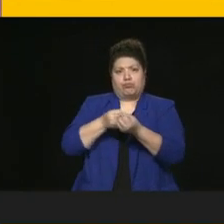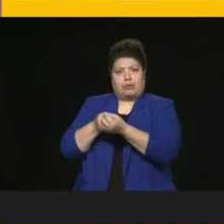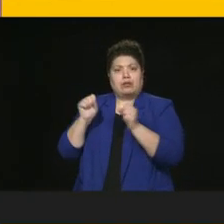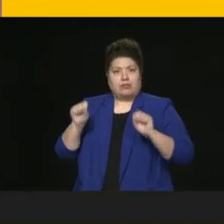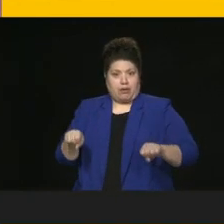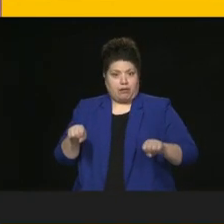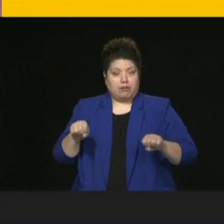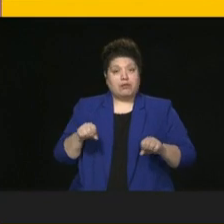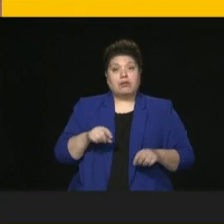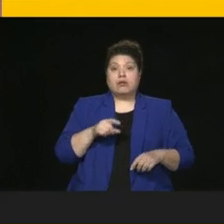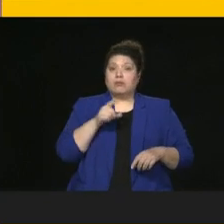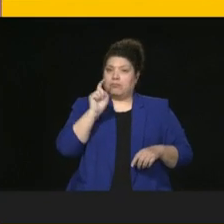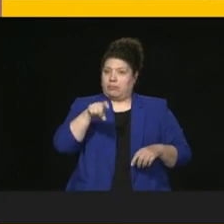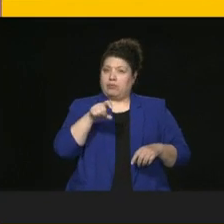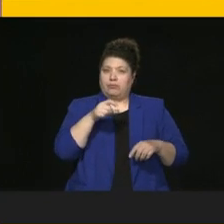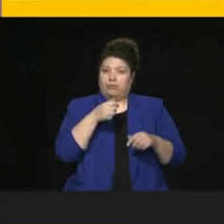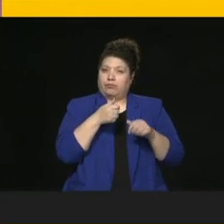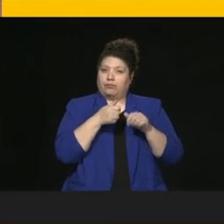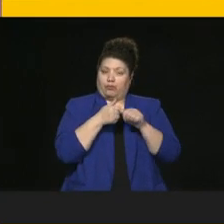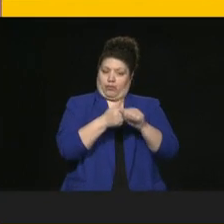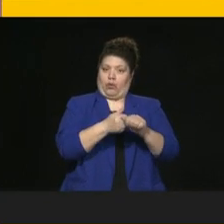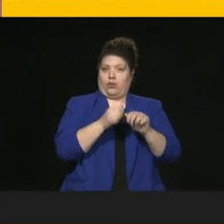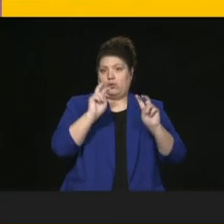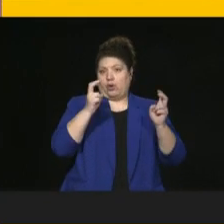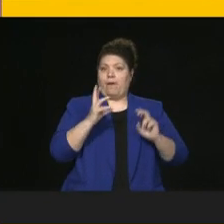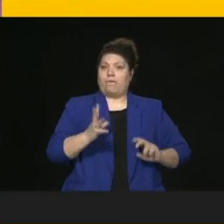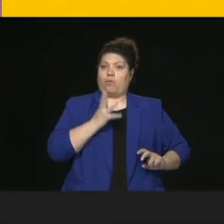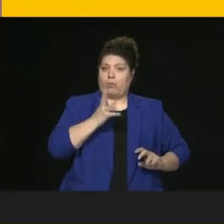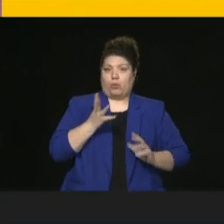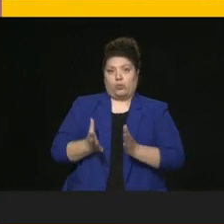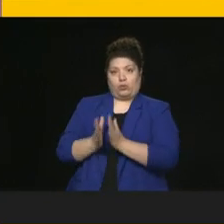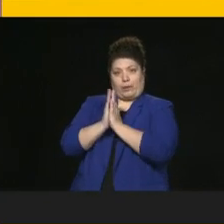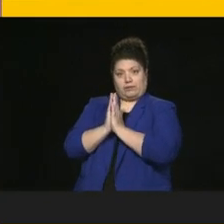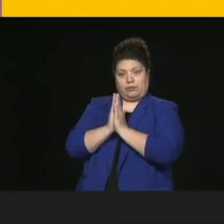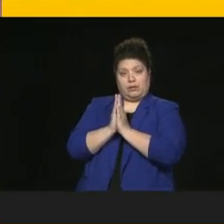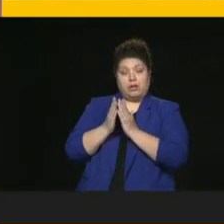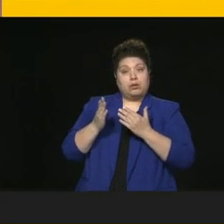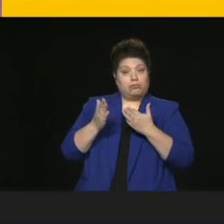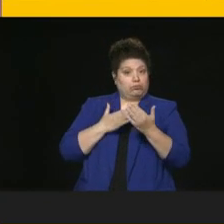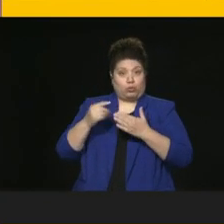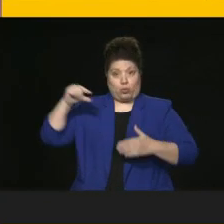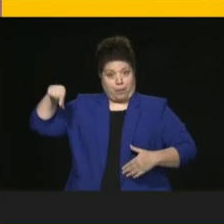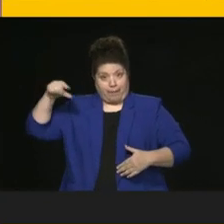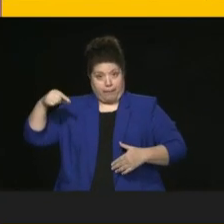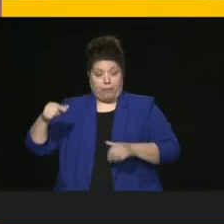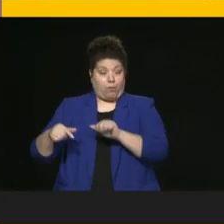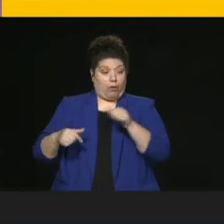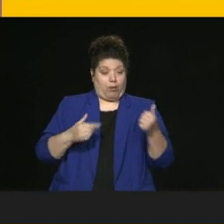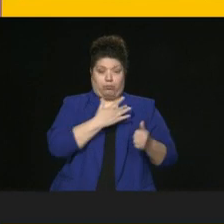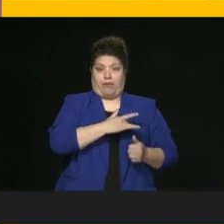INTO SUPPORT PROVINCES AND TERRITORIES, BUT THAT WOULD HAVE